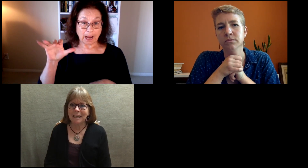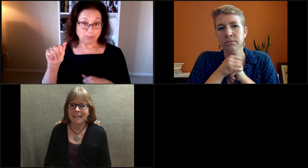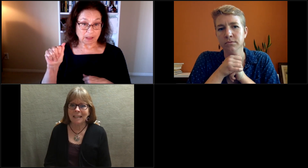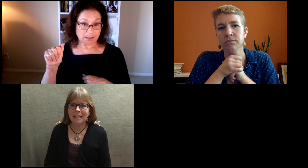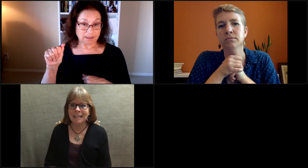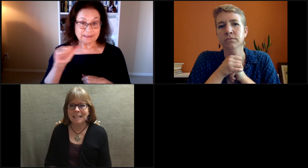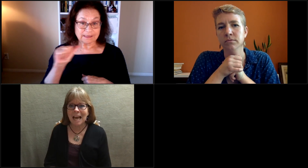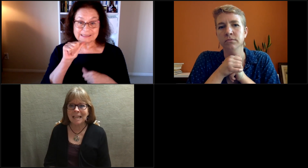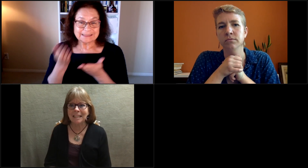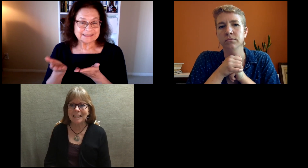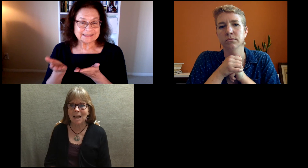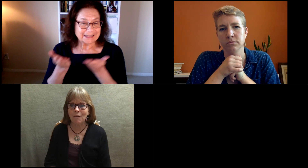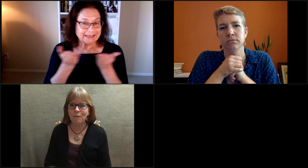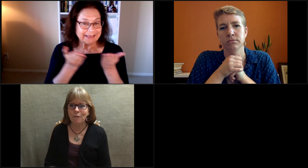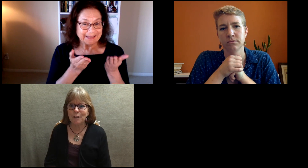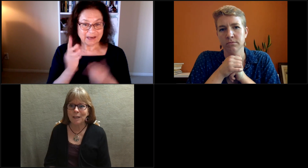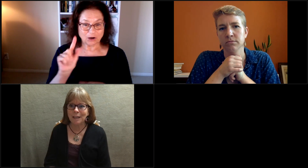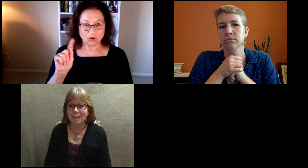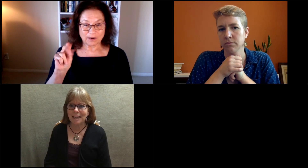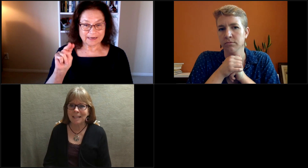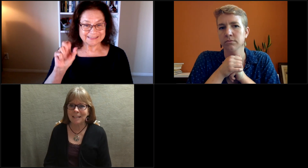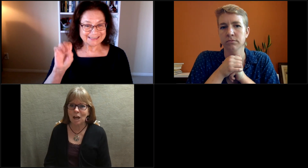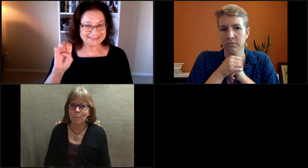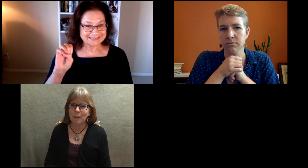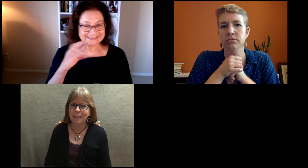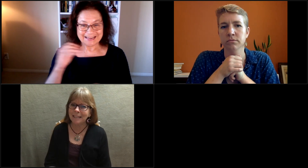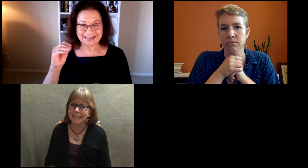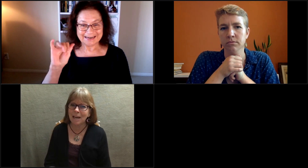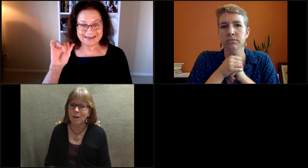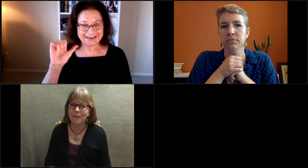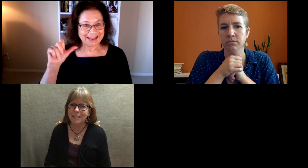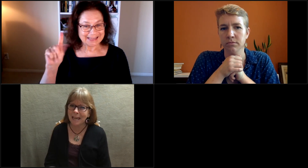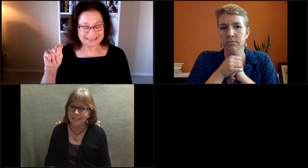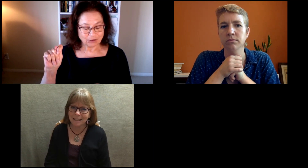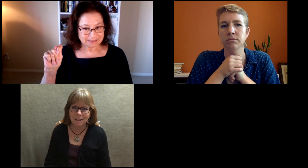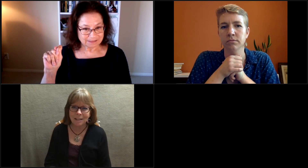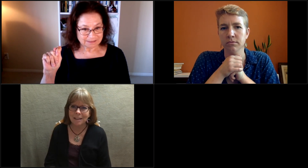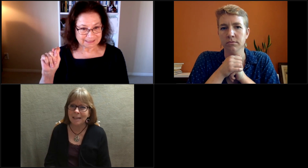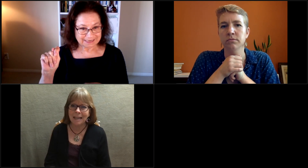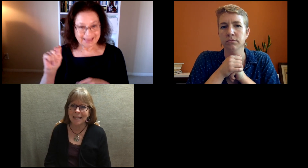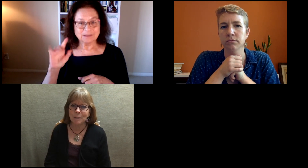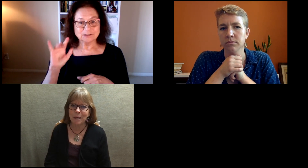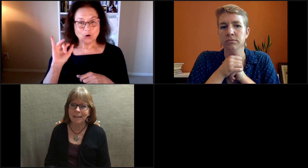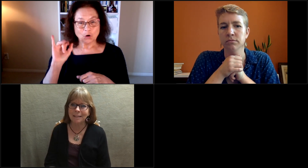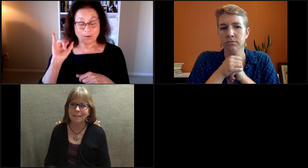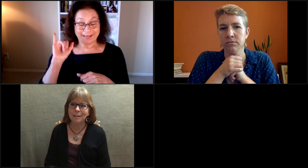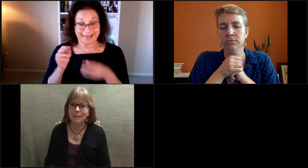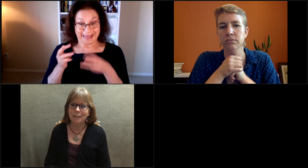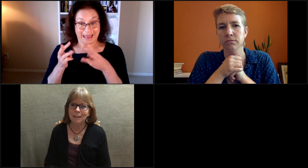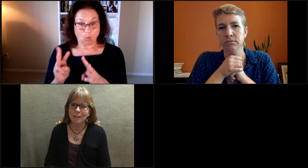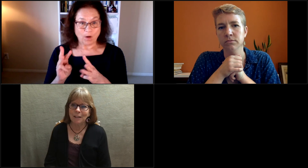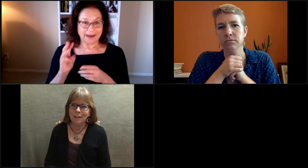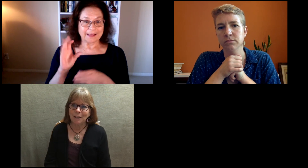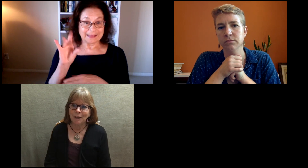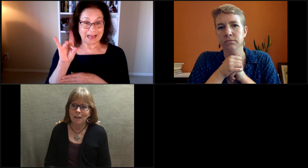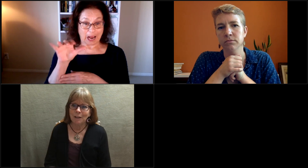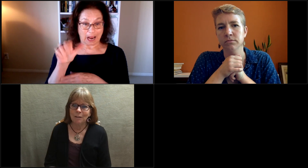In the sign SELF as the copula, it doesn’t carry the tense and aspect.